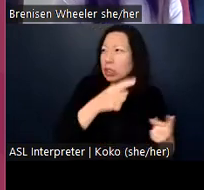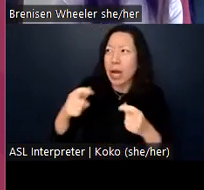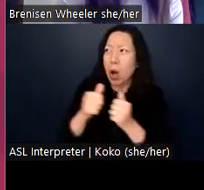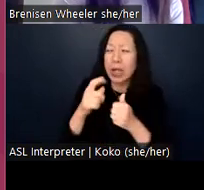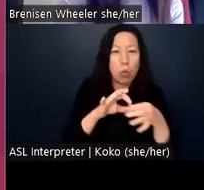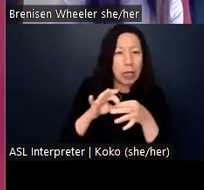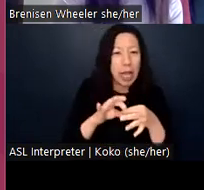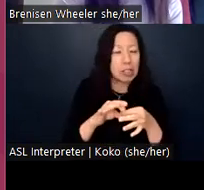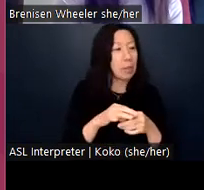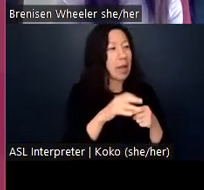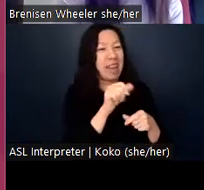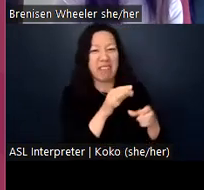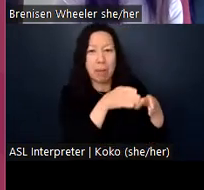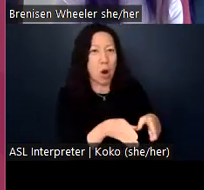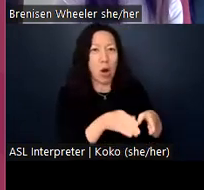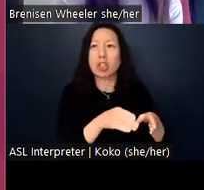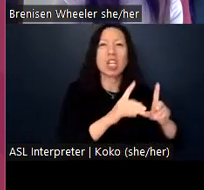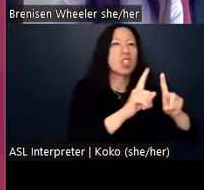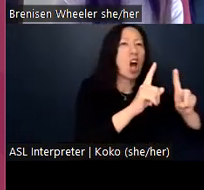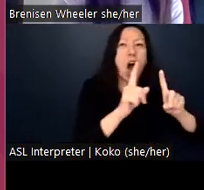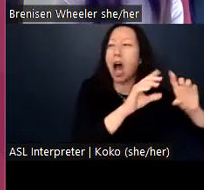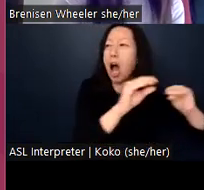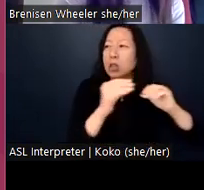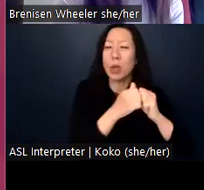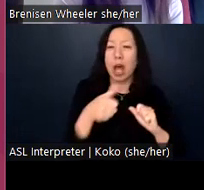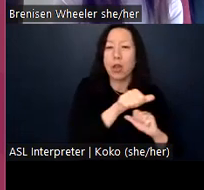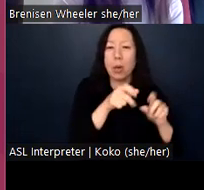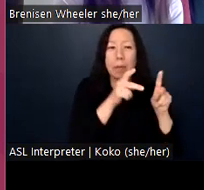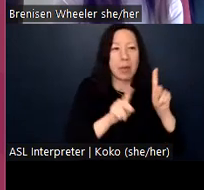the things that the basic person says and 12:23:27 does that leaves them really privy